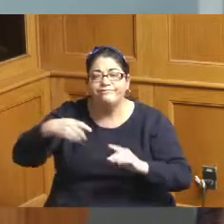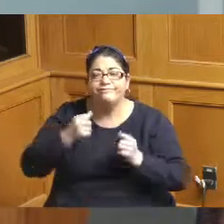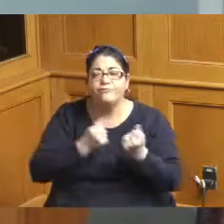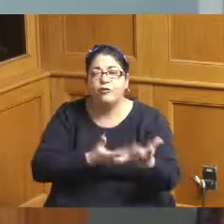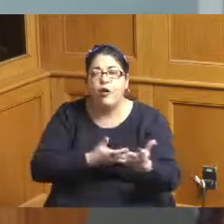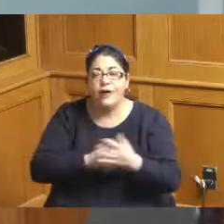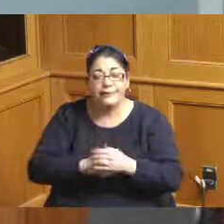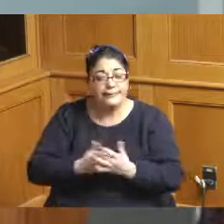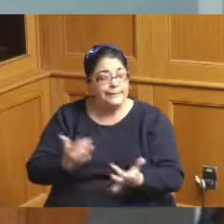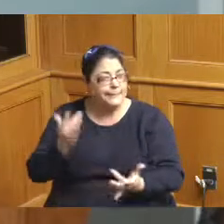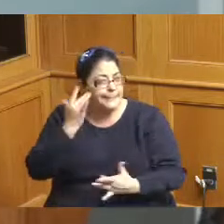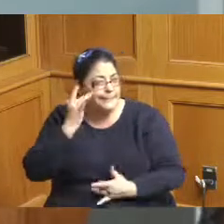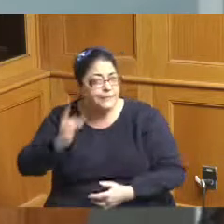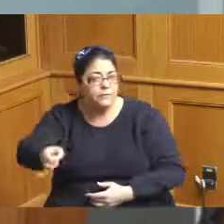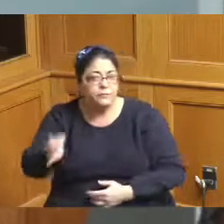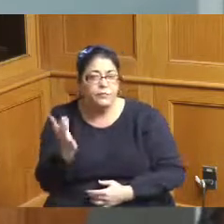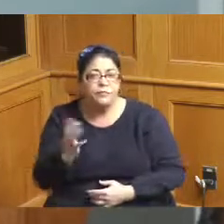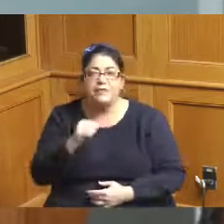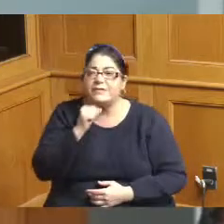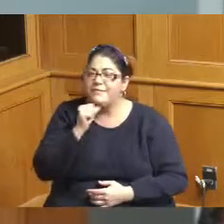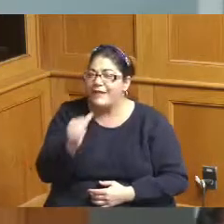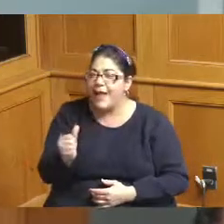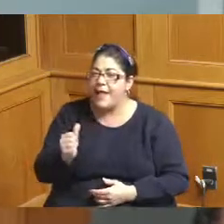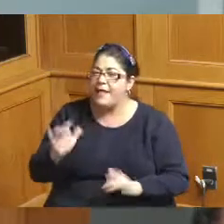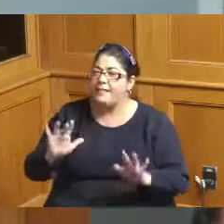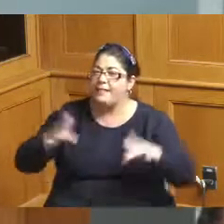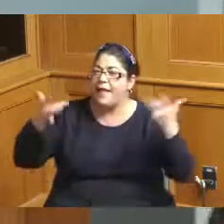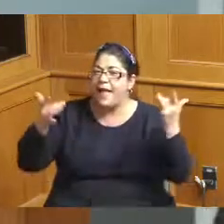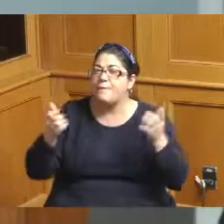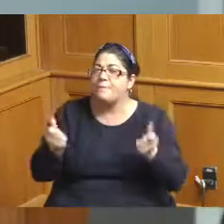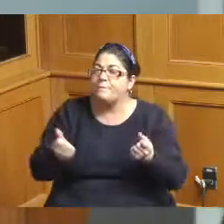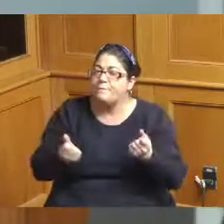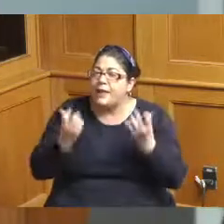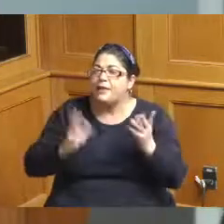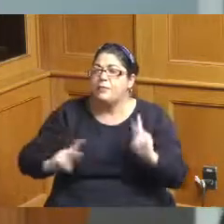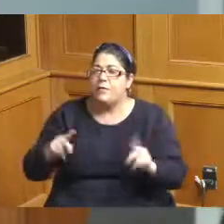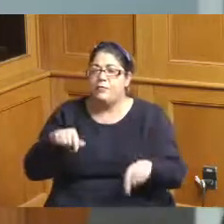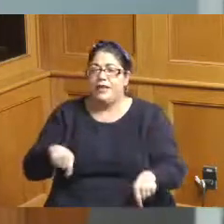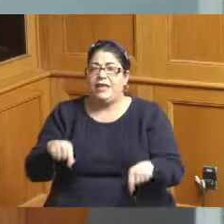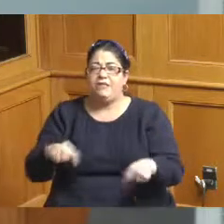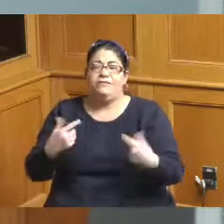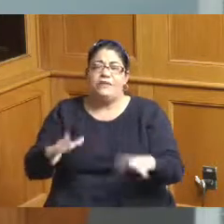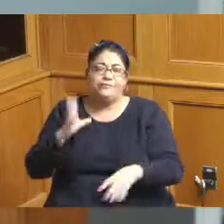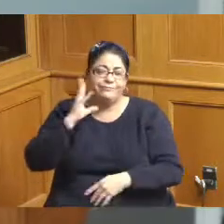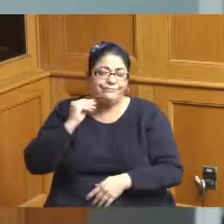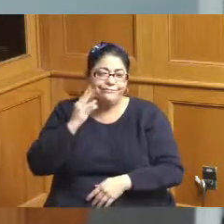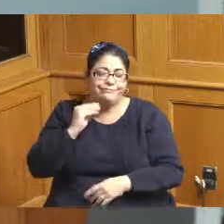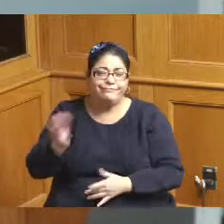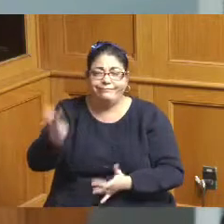illness it seems that because much of our county had omicron or has been vaccinated the likelihood